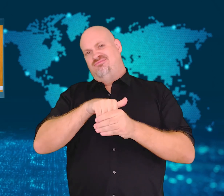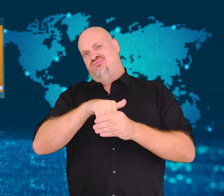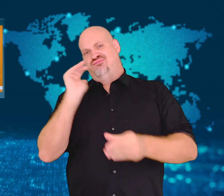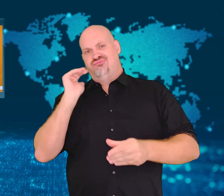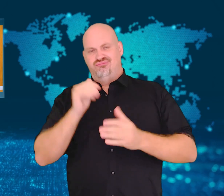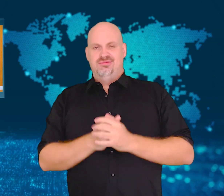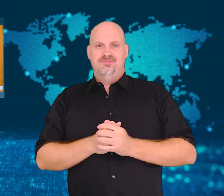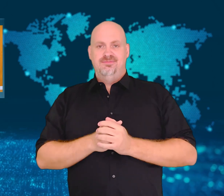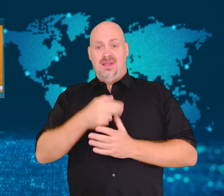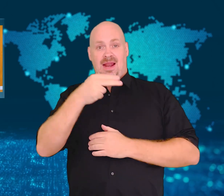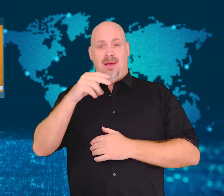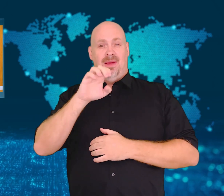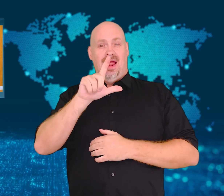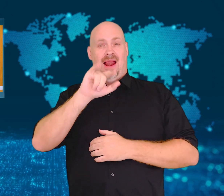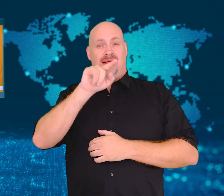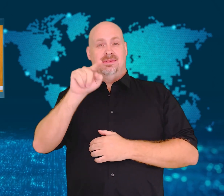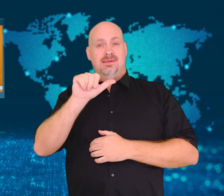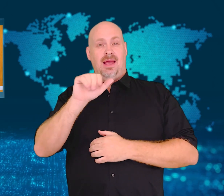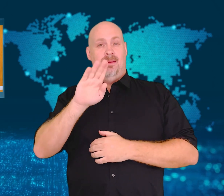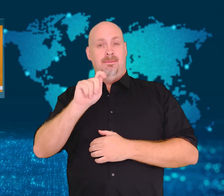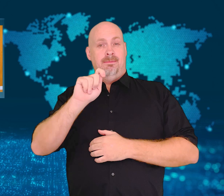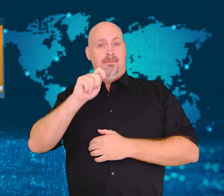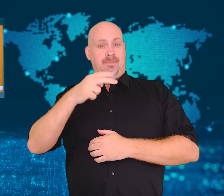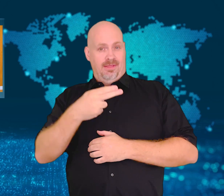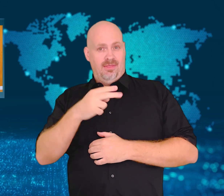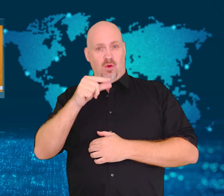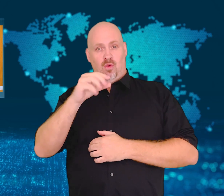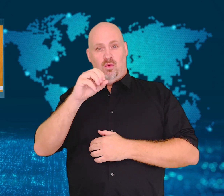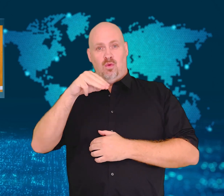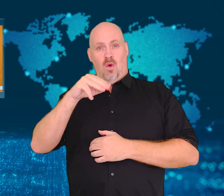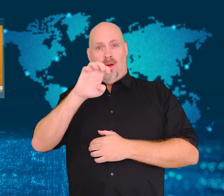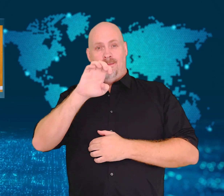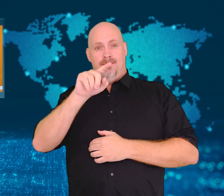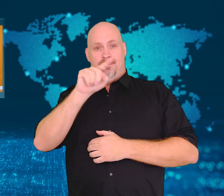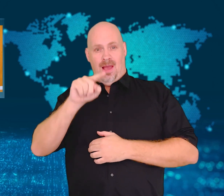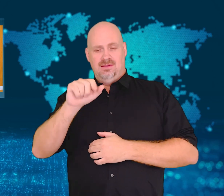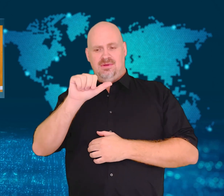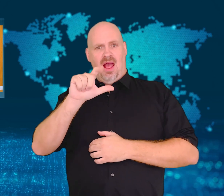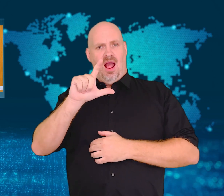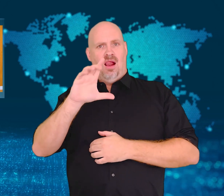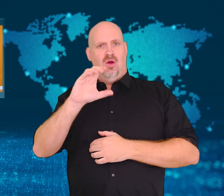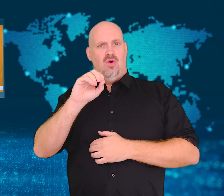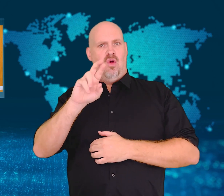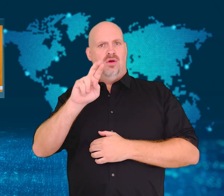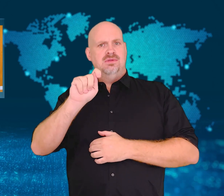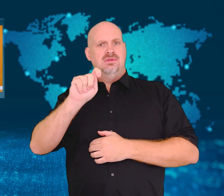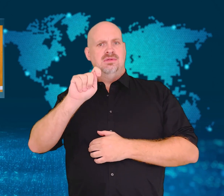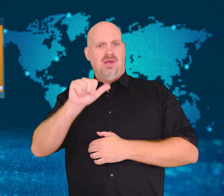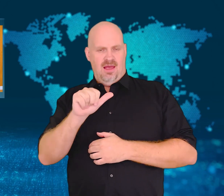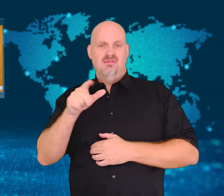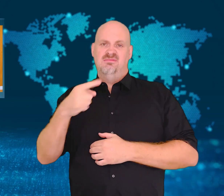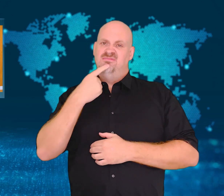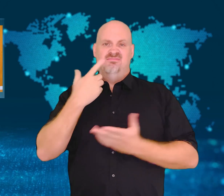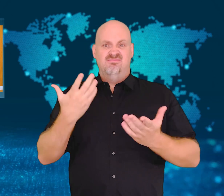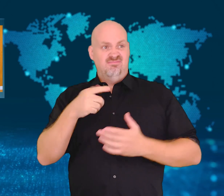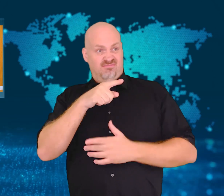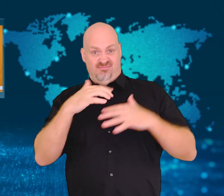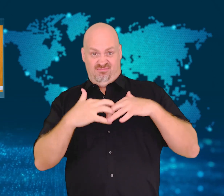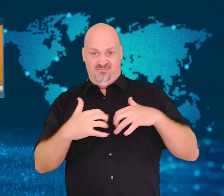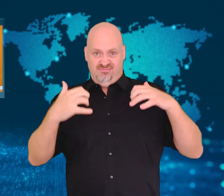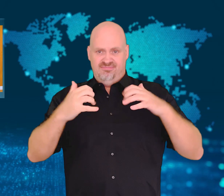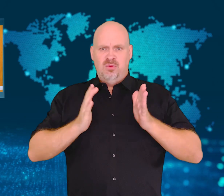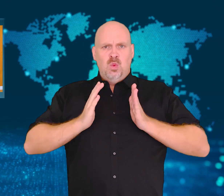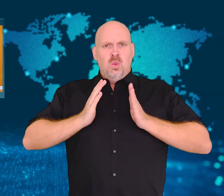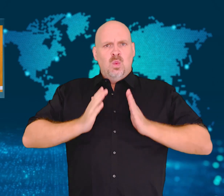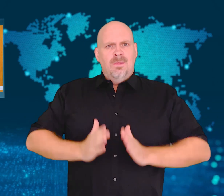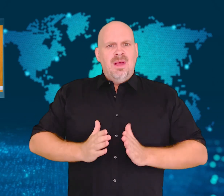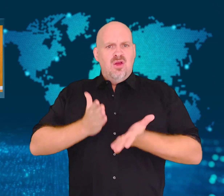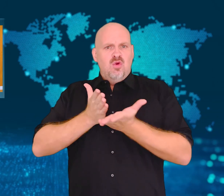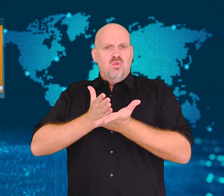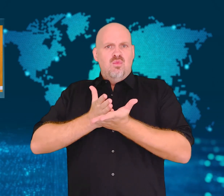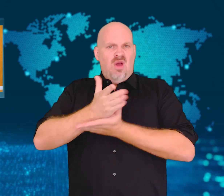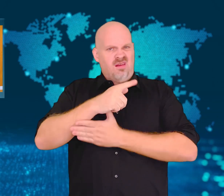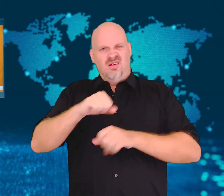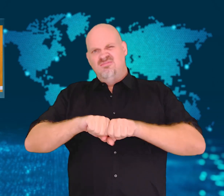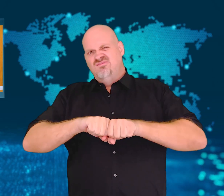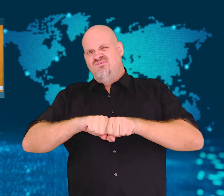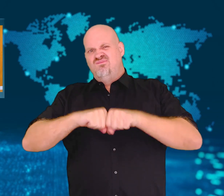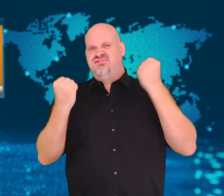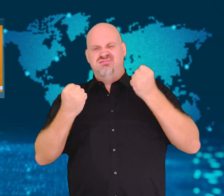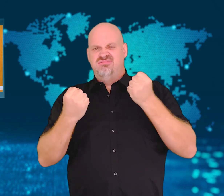Elizabeth Gomez Alcorta cited human rights violations in the government's